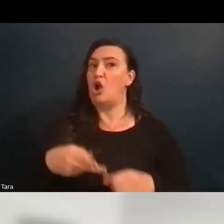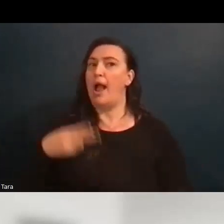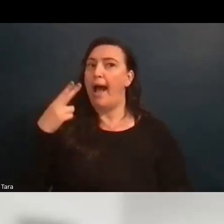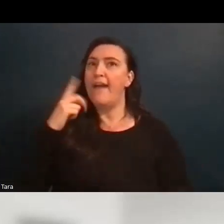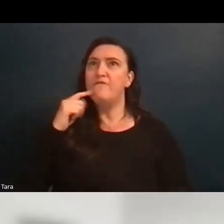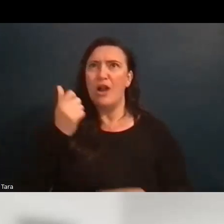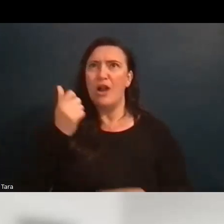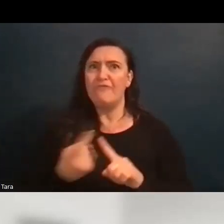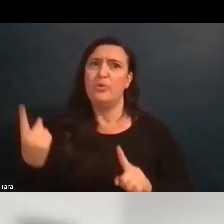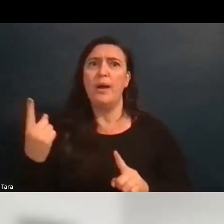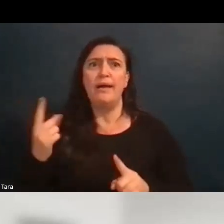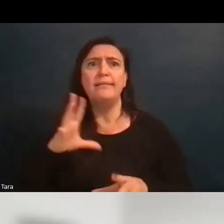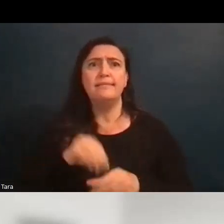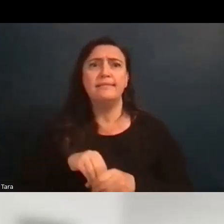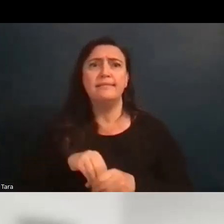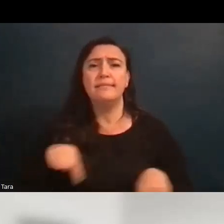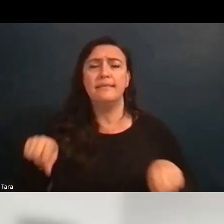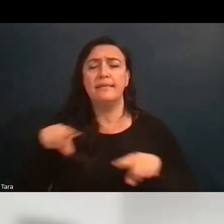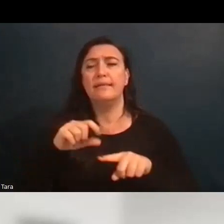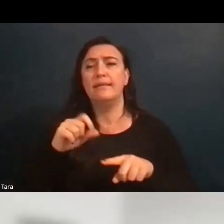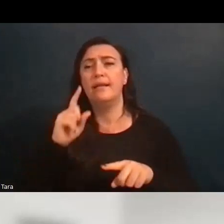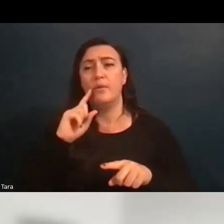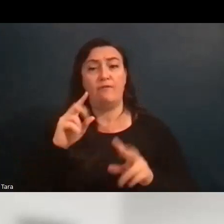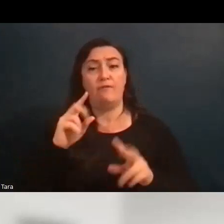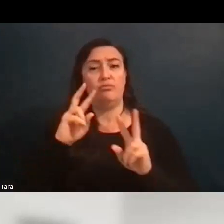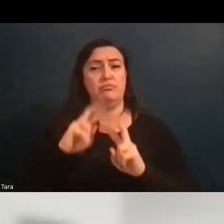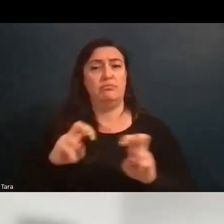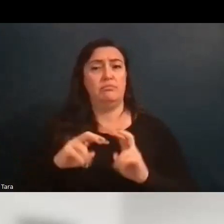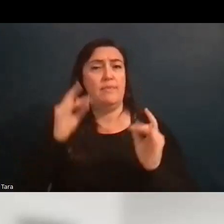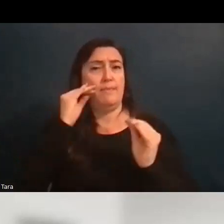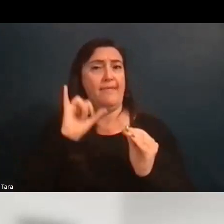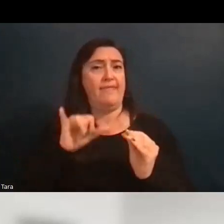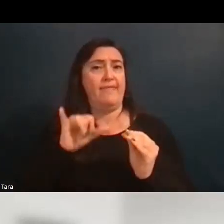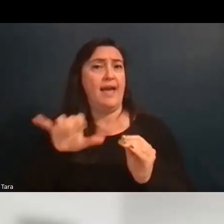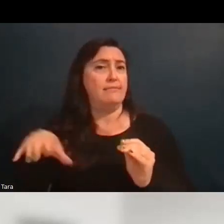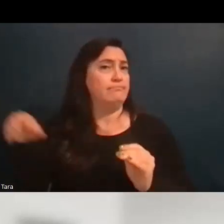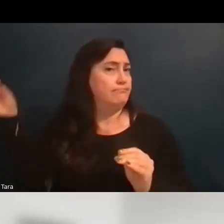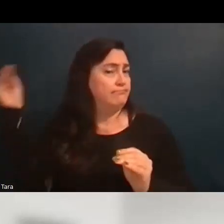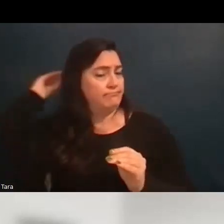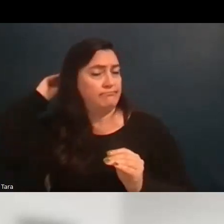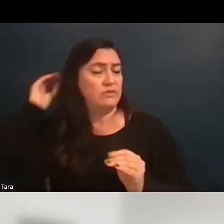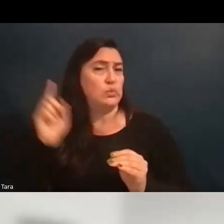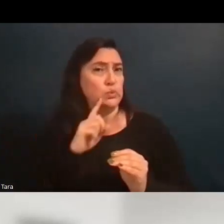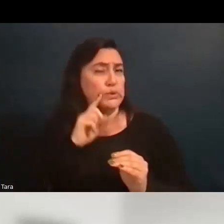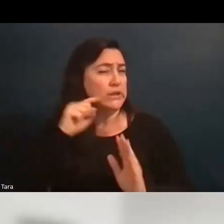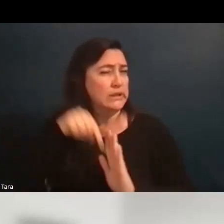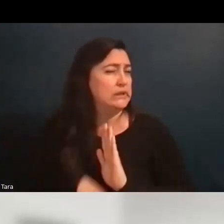And those should be taken into consideration in a really meaningful way because it's one thing to sort of use the words